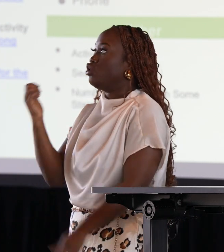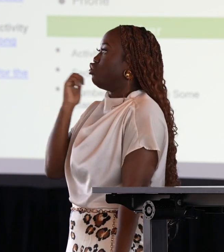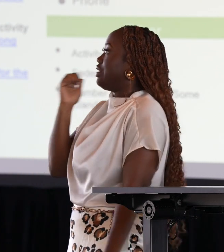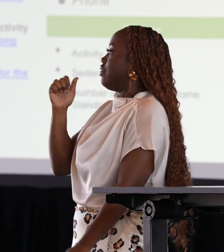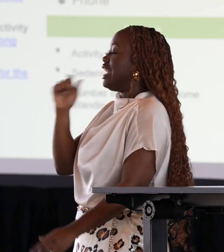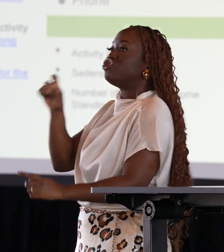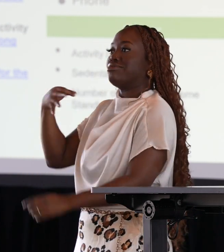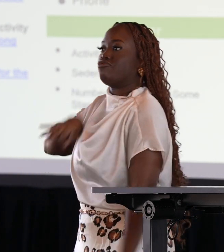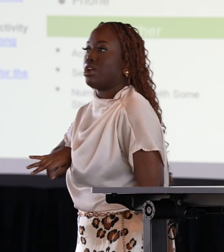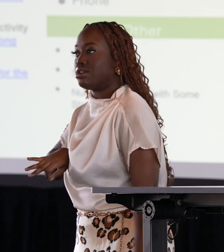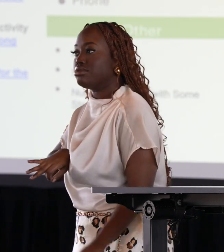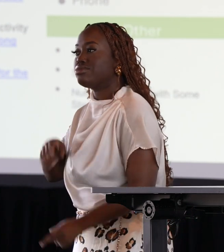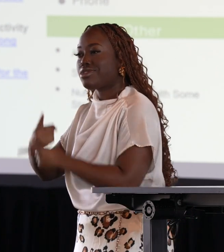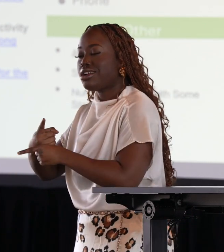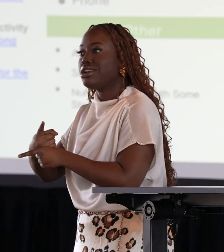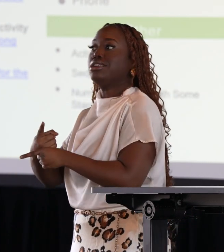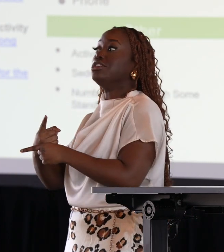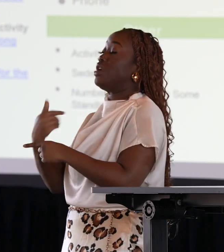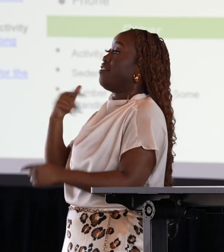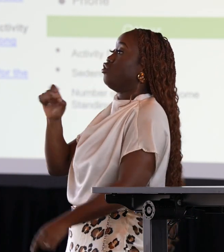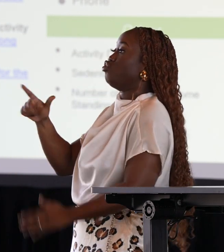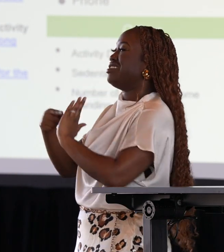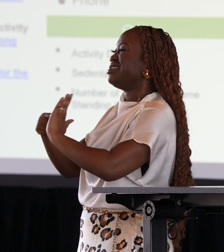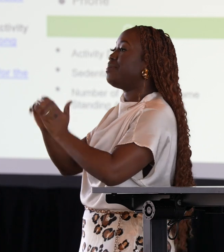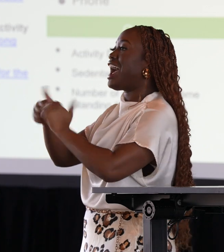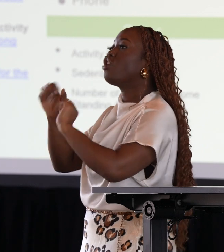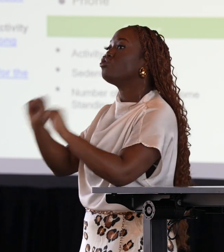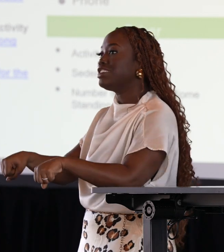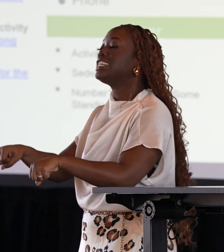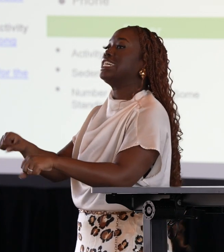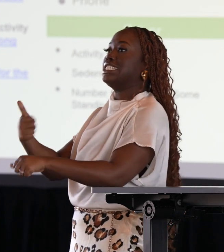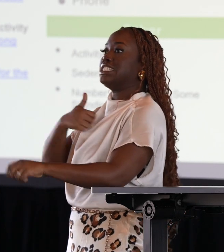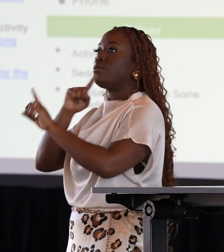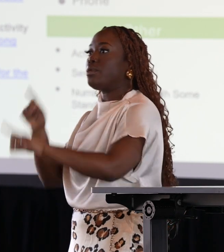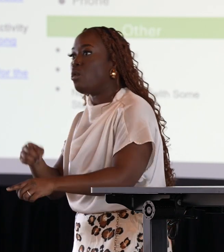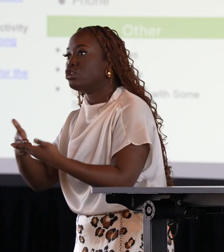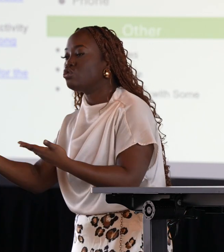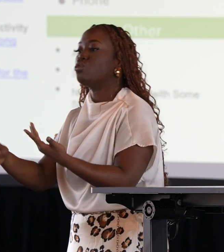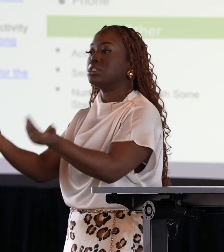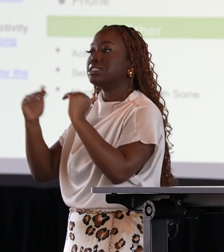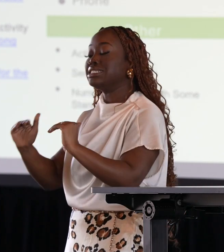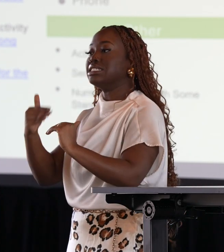get credit for? Right? So these are just tools. And example how you can use self report tools or step counters or diaries to